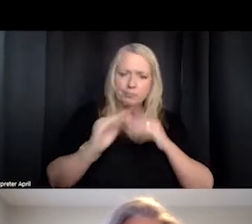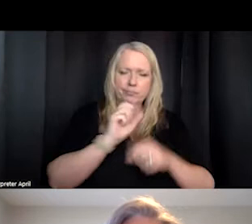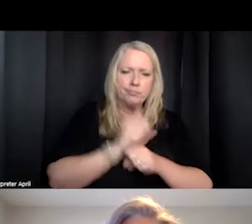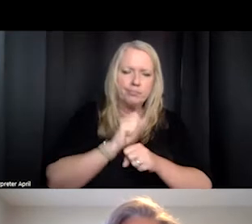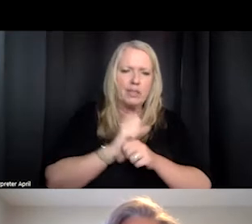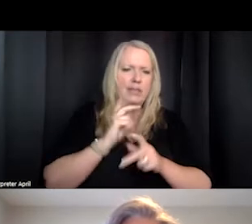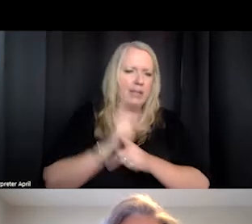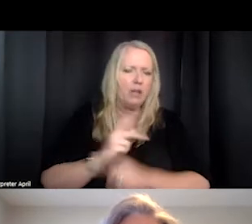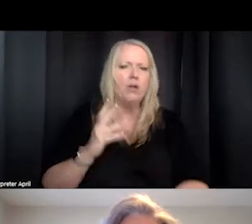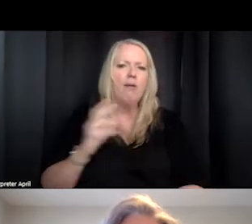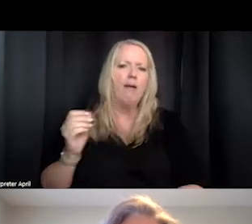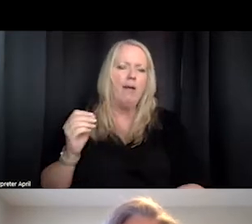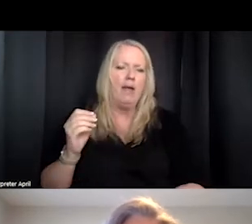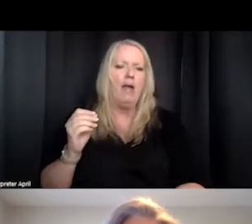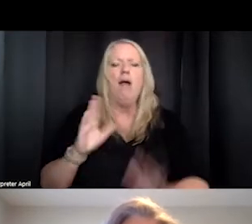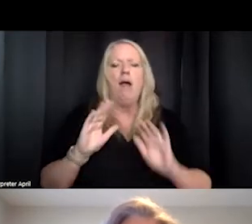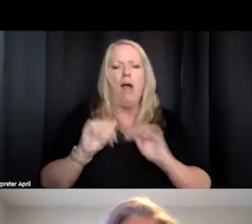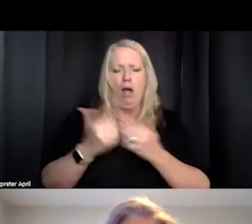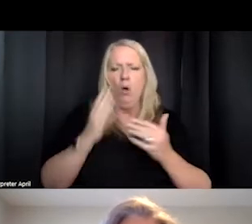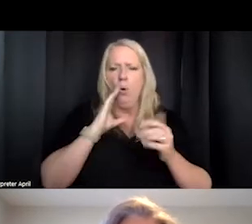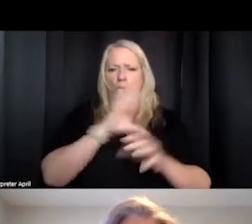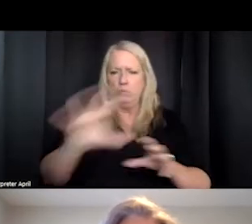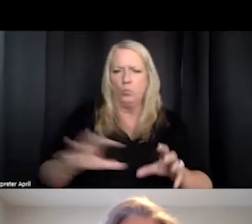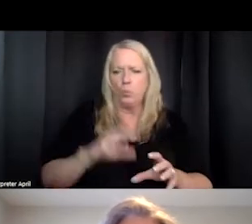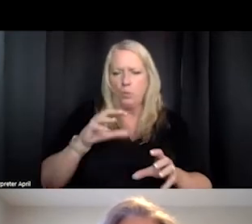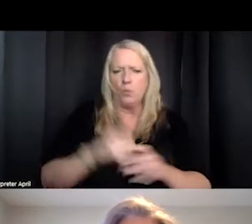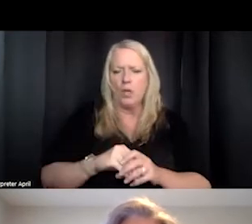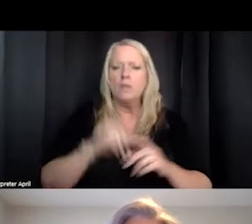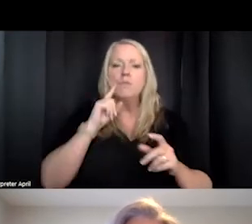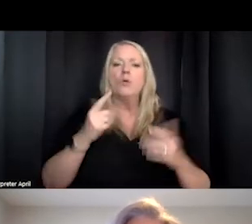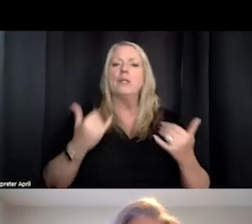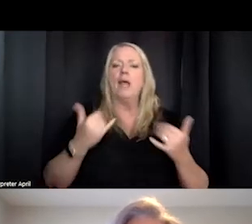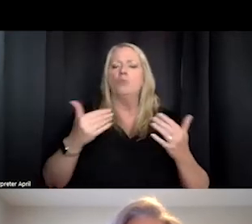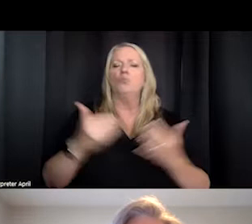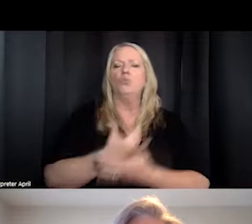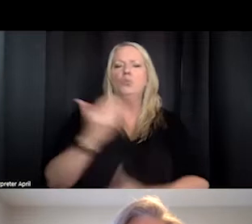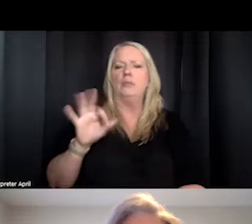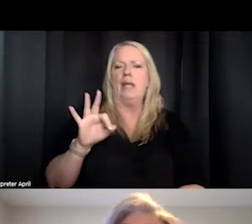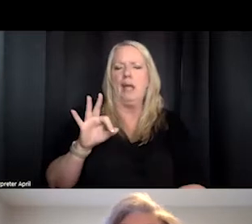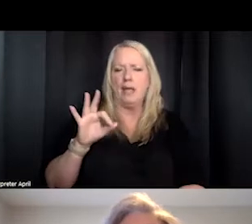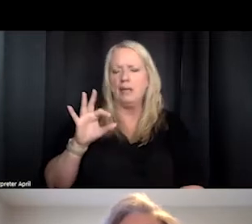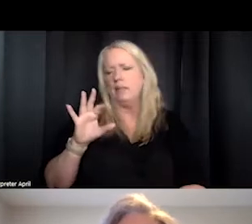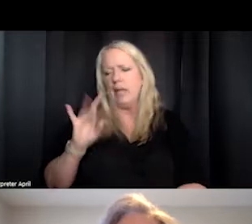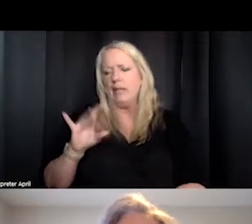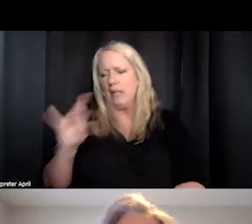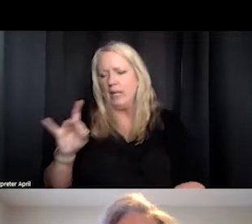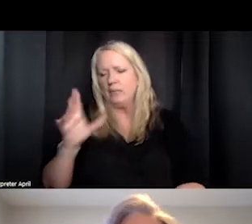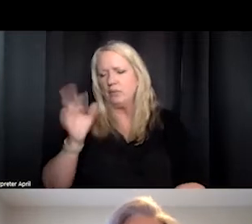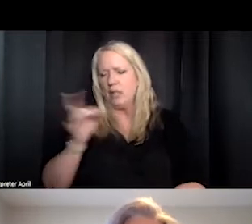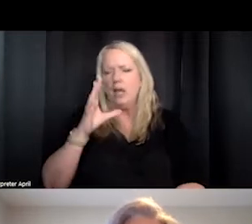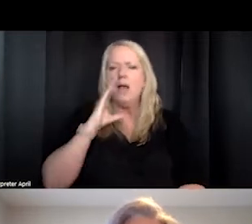HOW, HOW TO INCORPORATE INTO THE NEW 988 NATIONAL SUICIDE PREVENTION LINE, AND, AND, CONNECTIONS